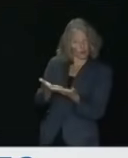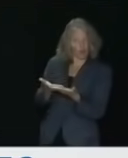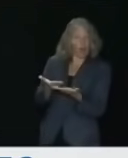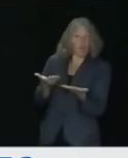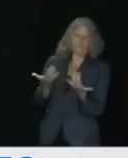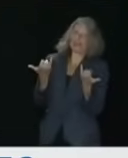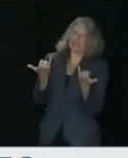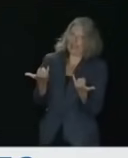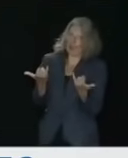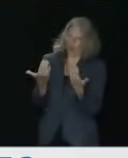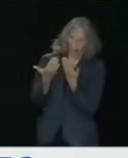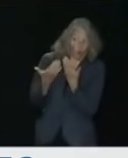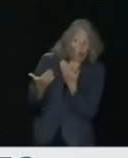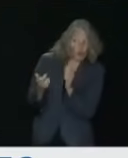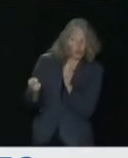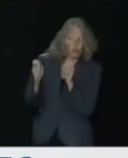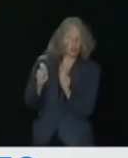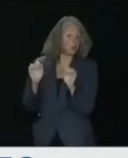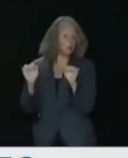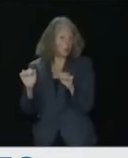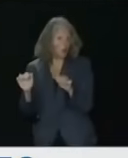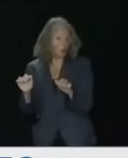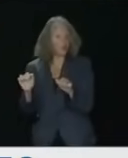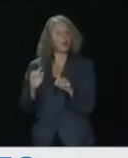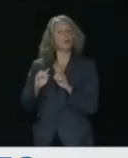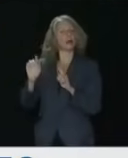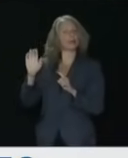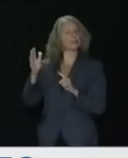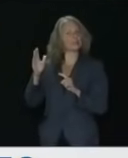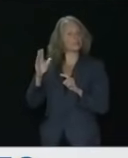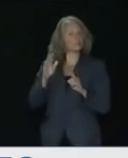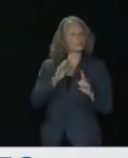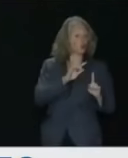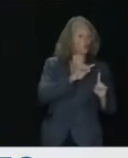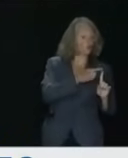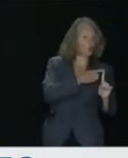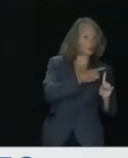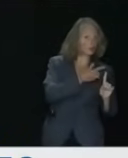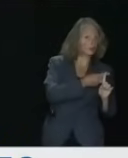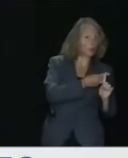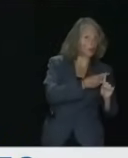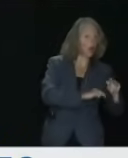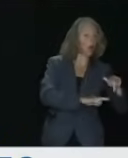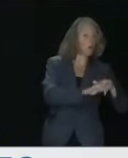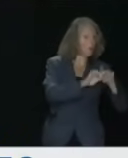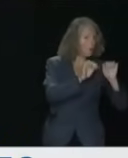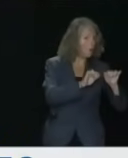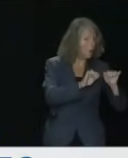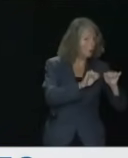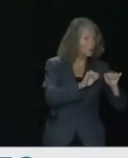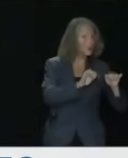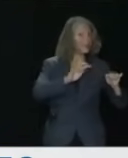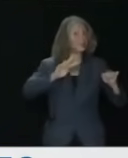AND LOW PLATELET. AT THIS MOMENT IN TIME, NOT TO SAY THIS WOULDN'T CHANGE BUT THE